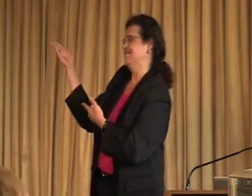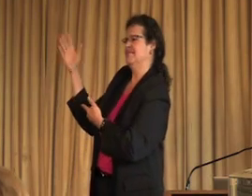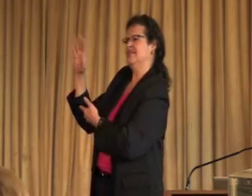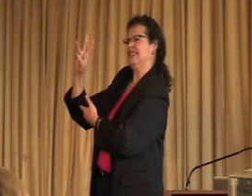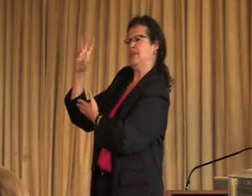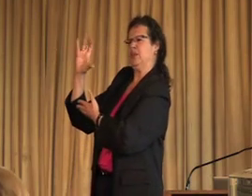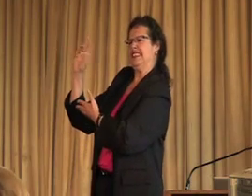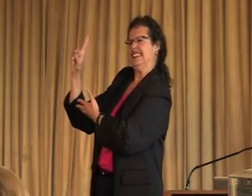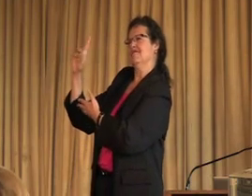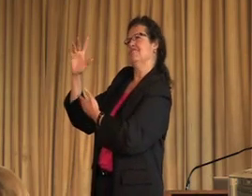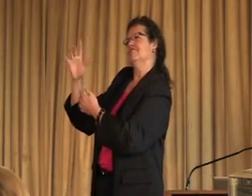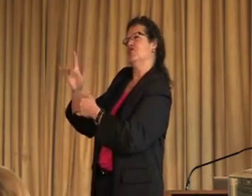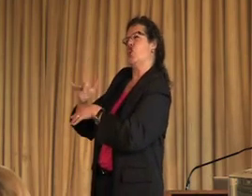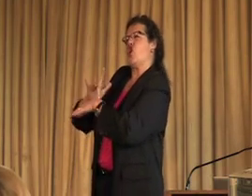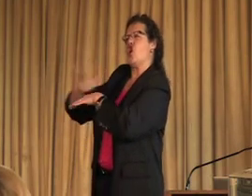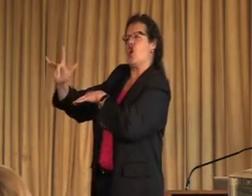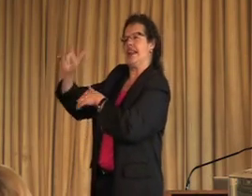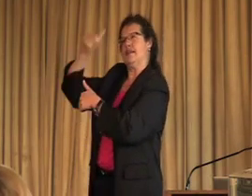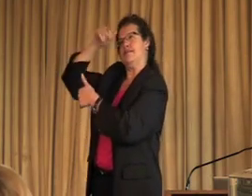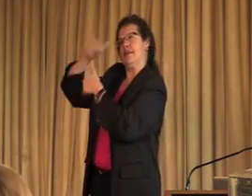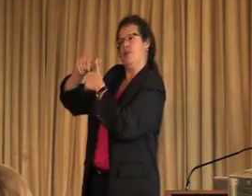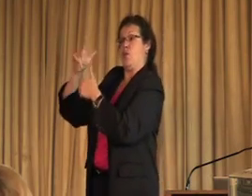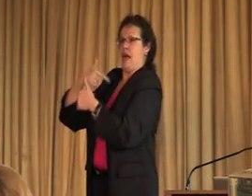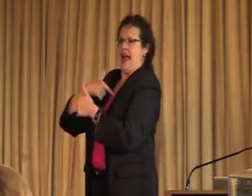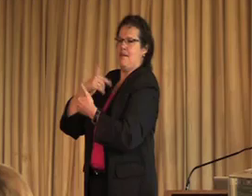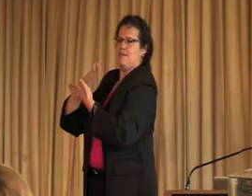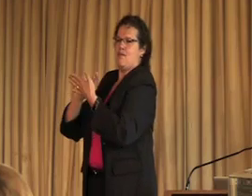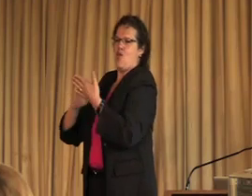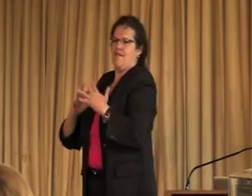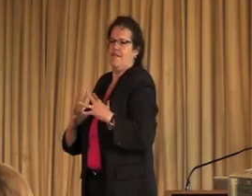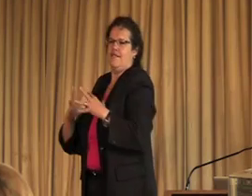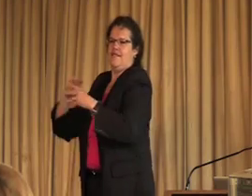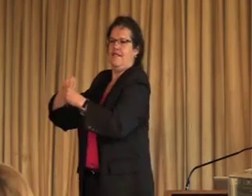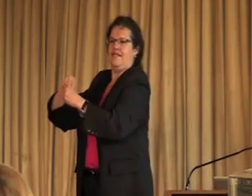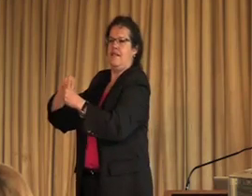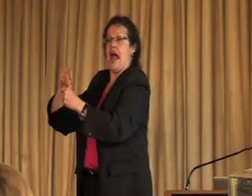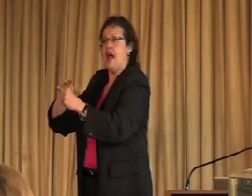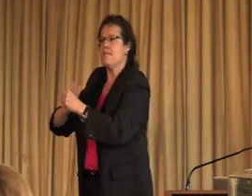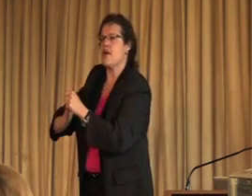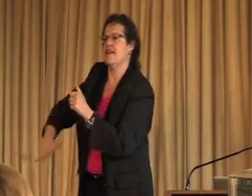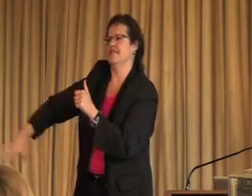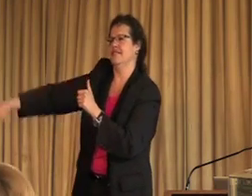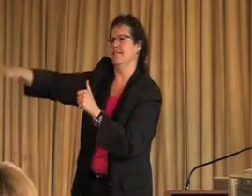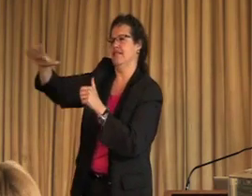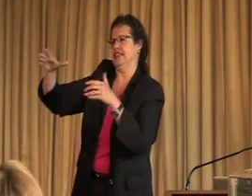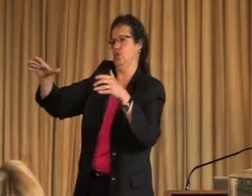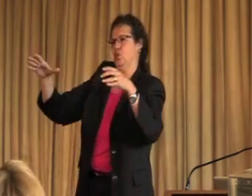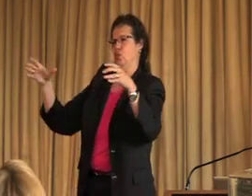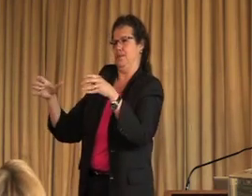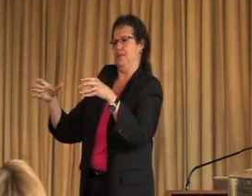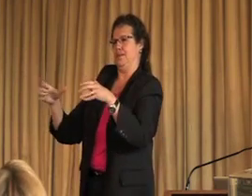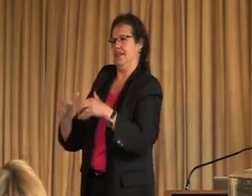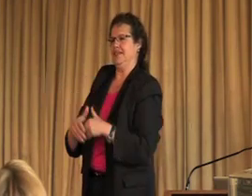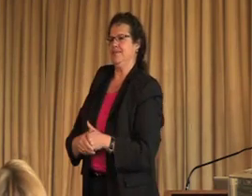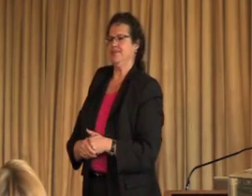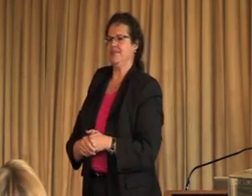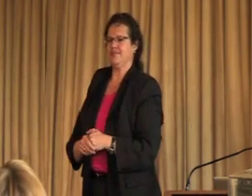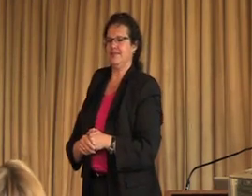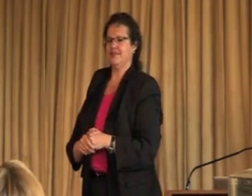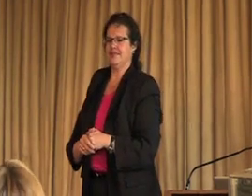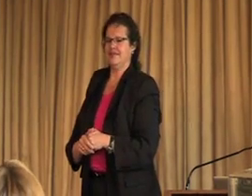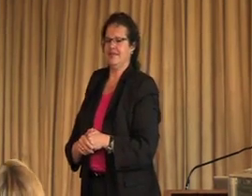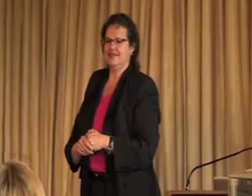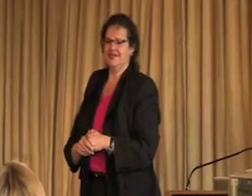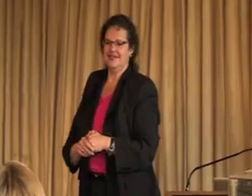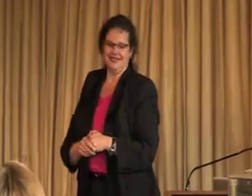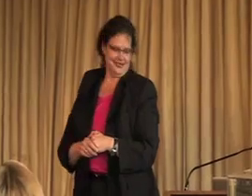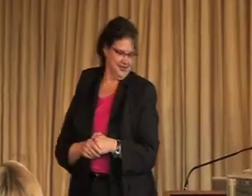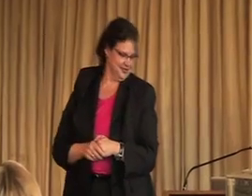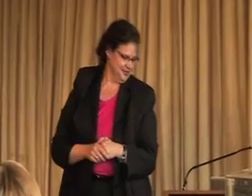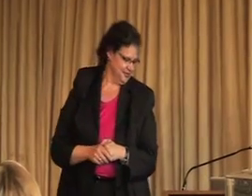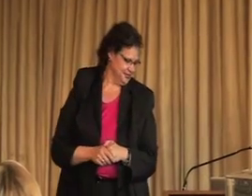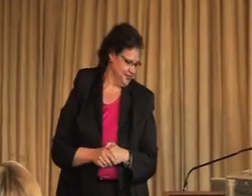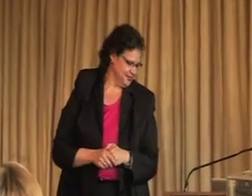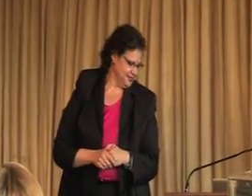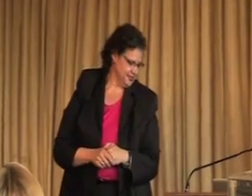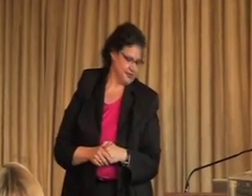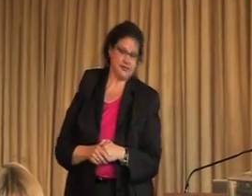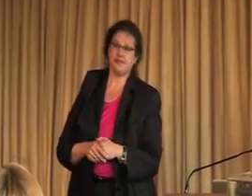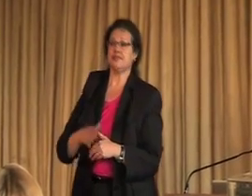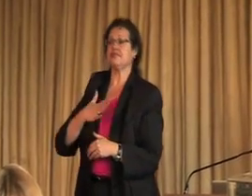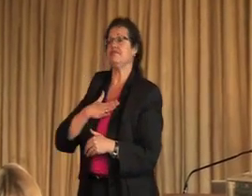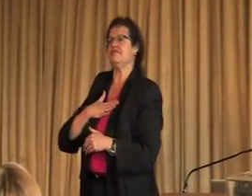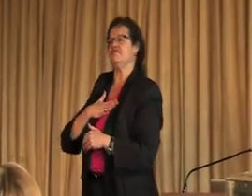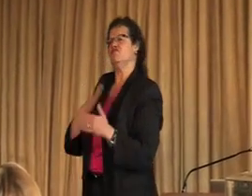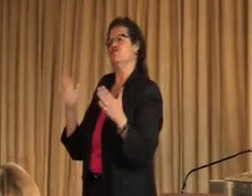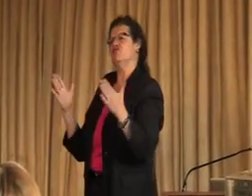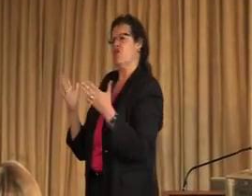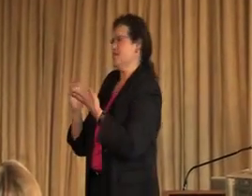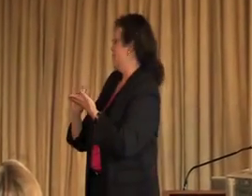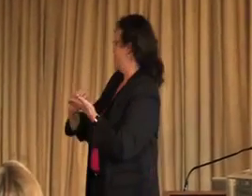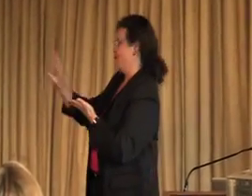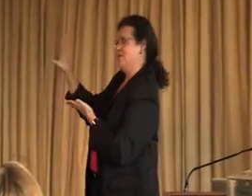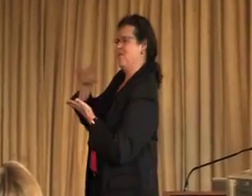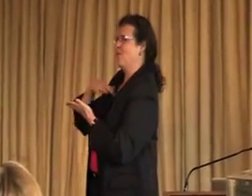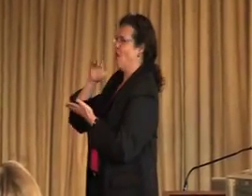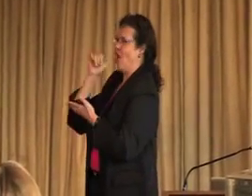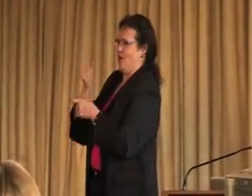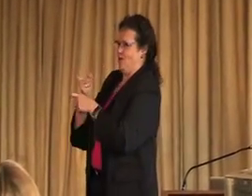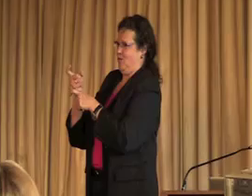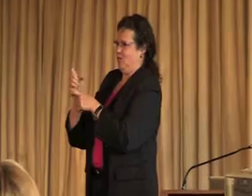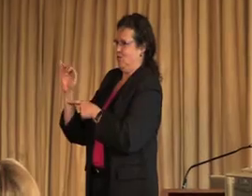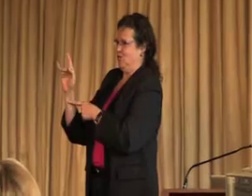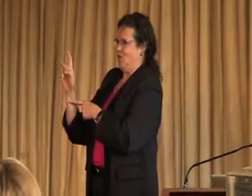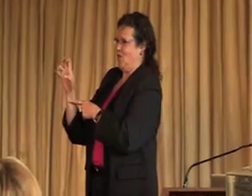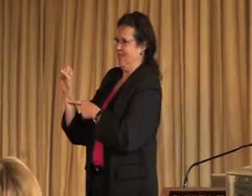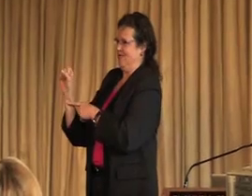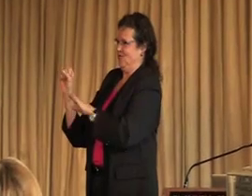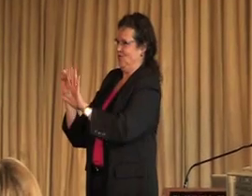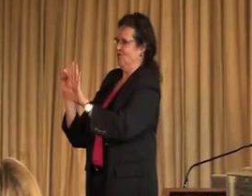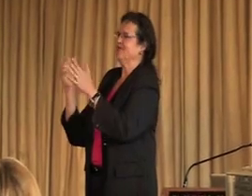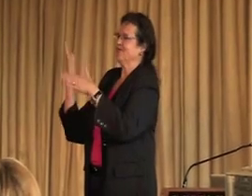Because when I think back to my early memories of WCCSD, I was part of that inaugural I'm